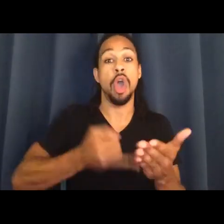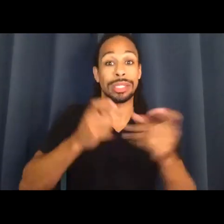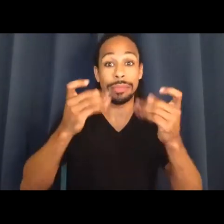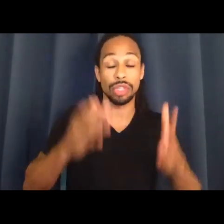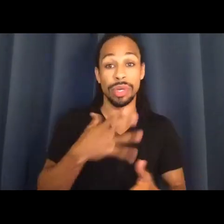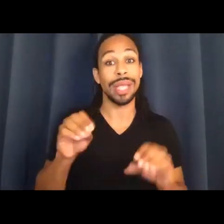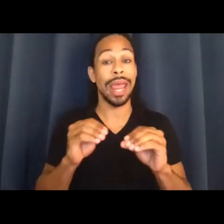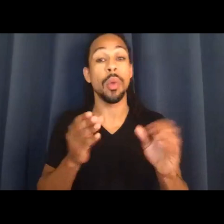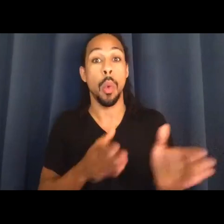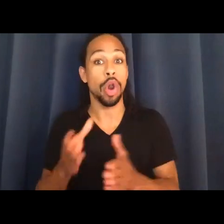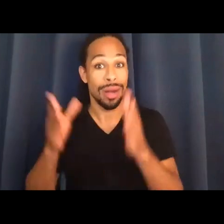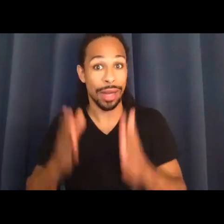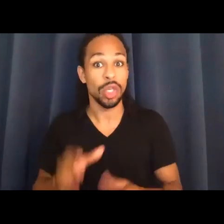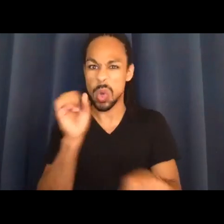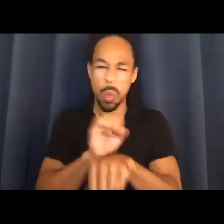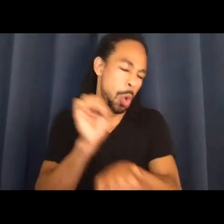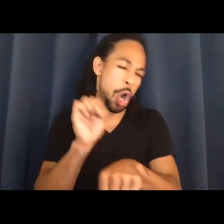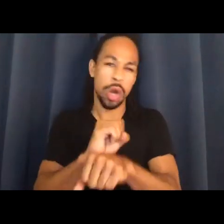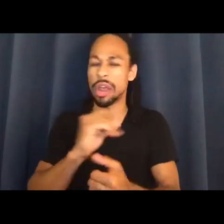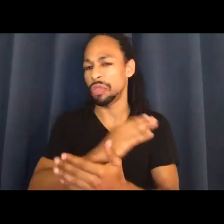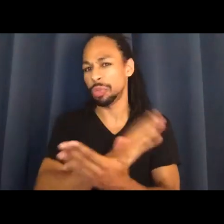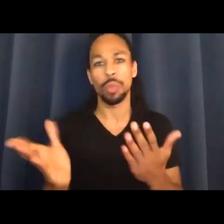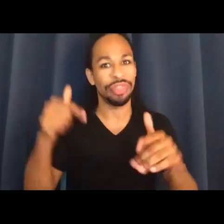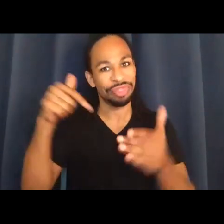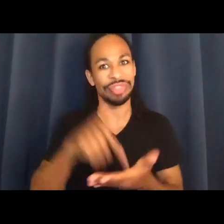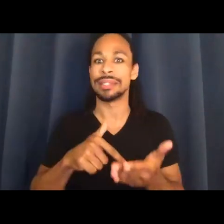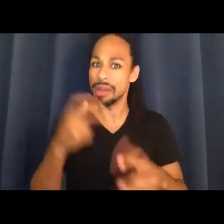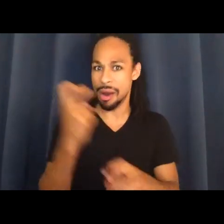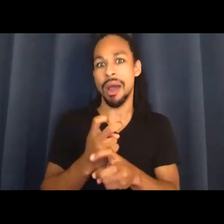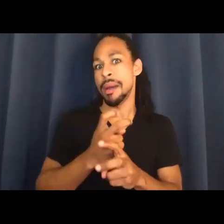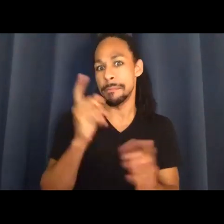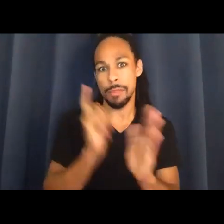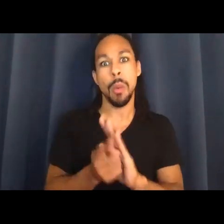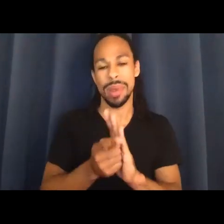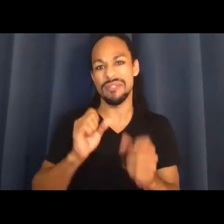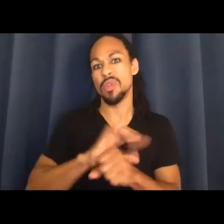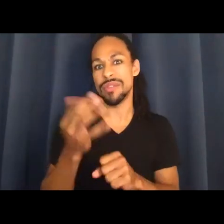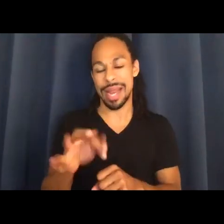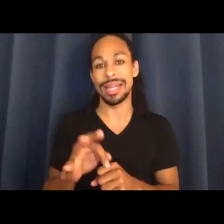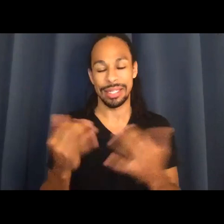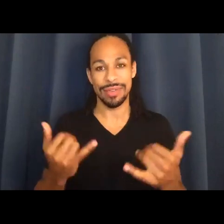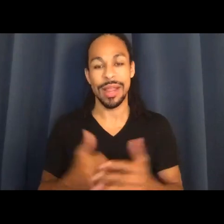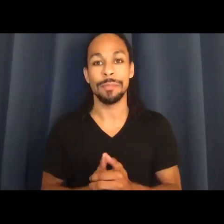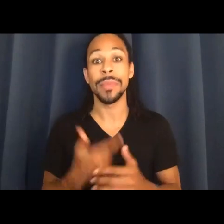this moment. I will turn it over to our moderator, manager of justice, equity and inclusion,